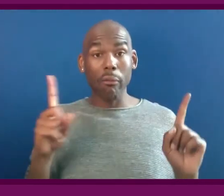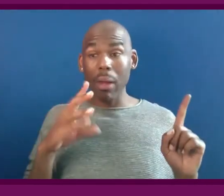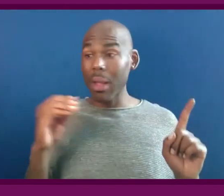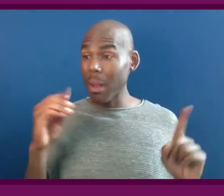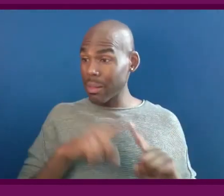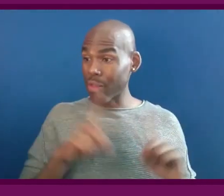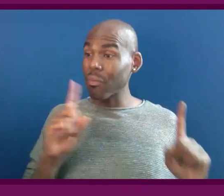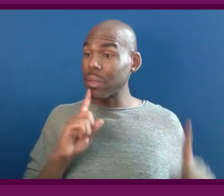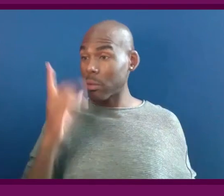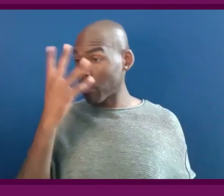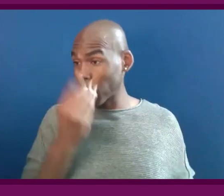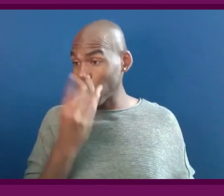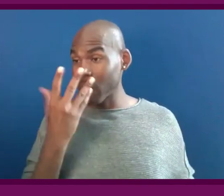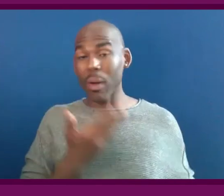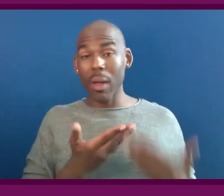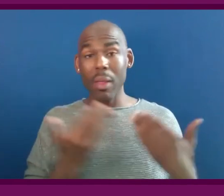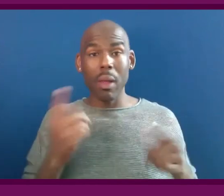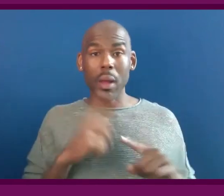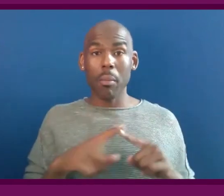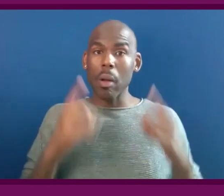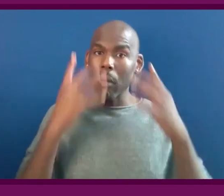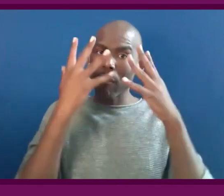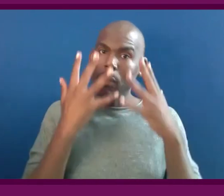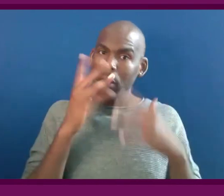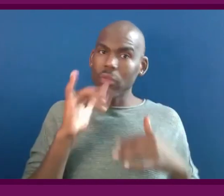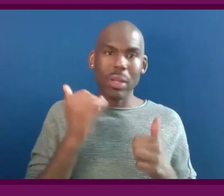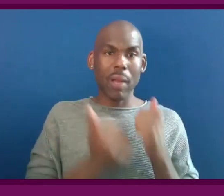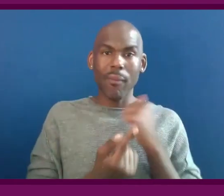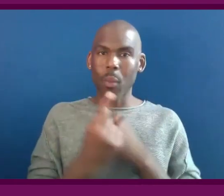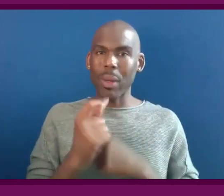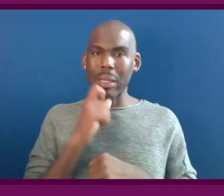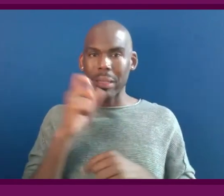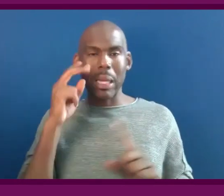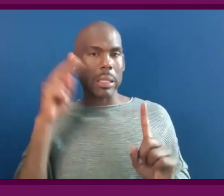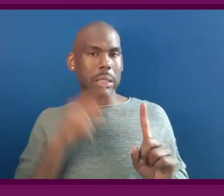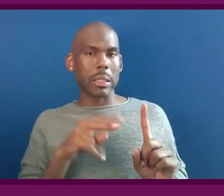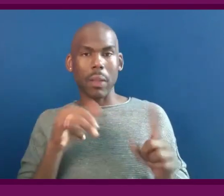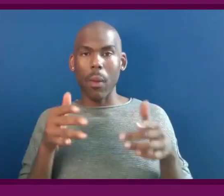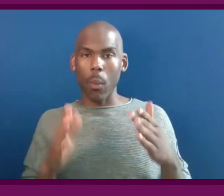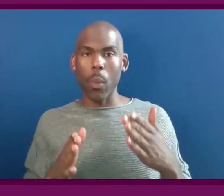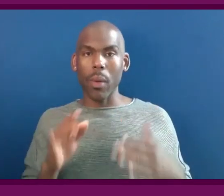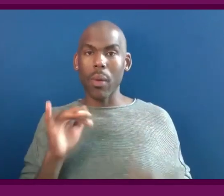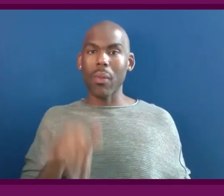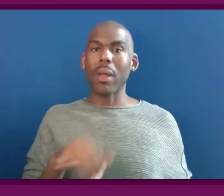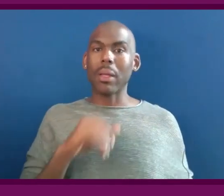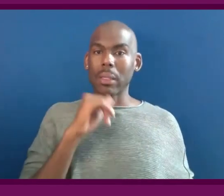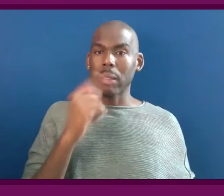But, unfortunately, not everybody's going to see it that way and that's not sometimes